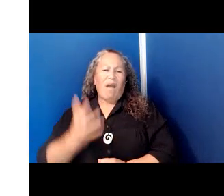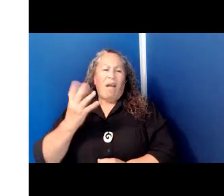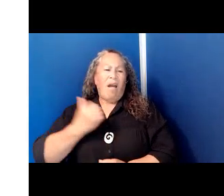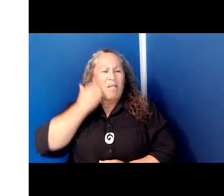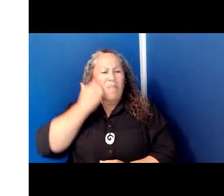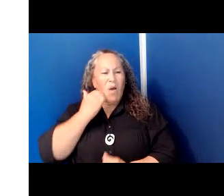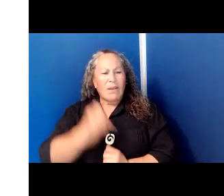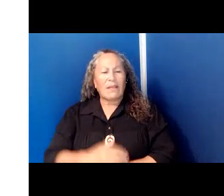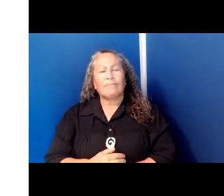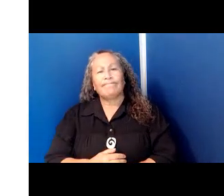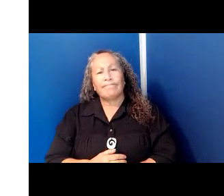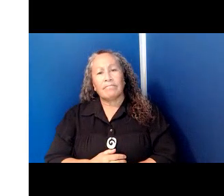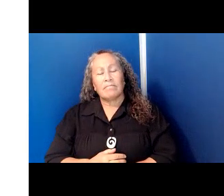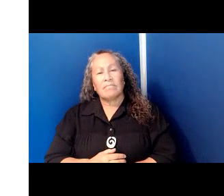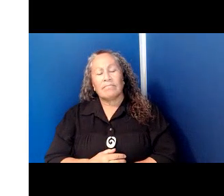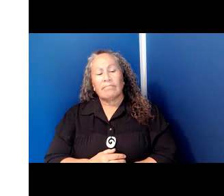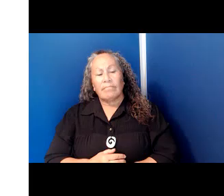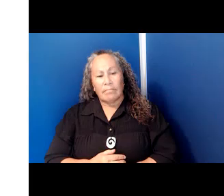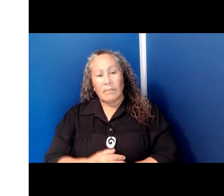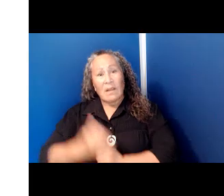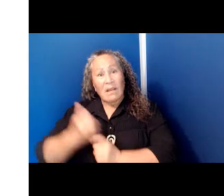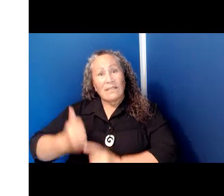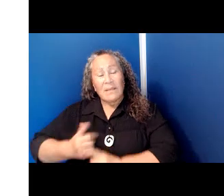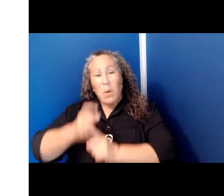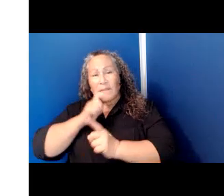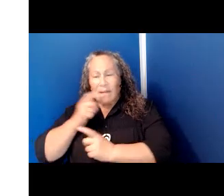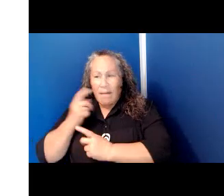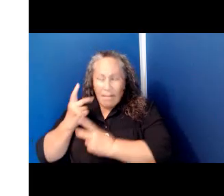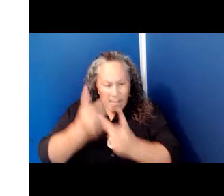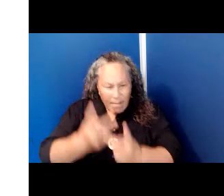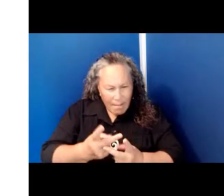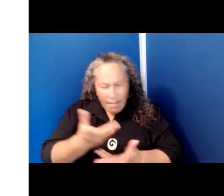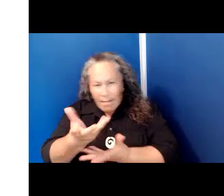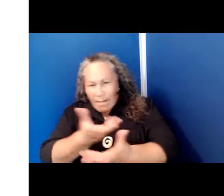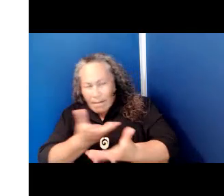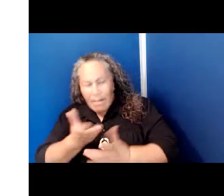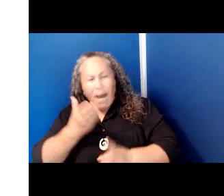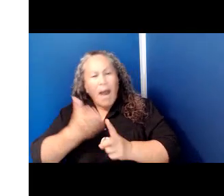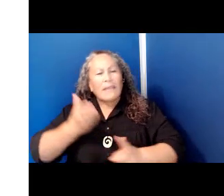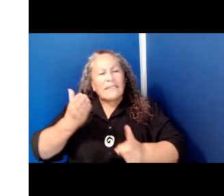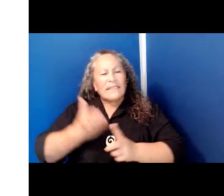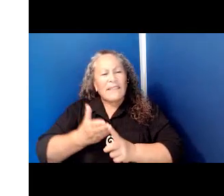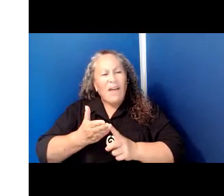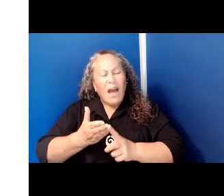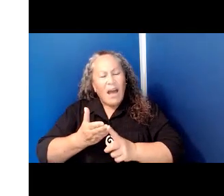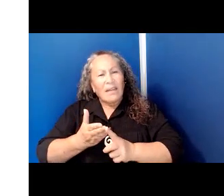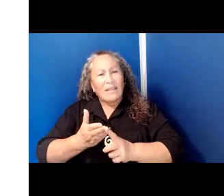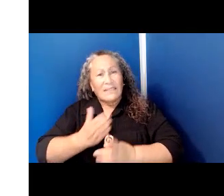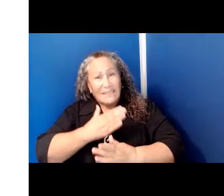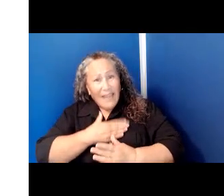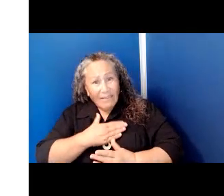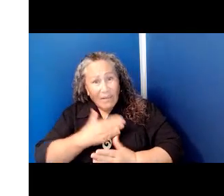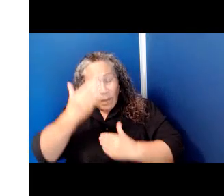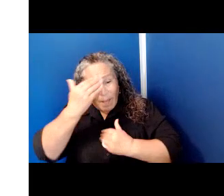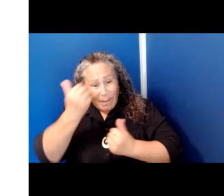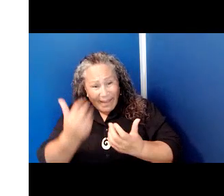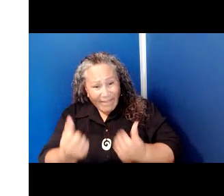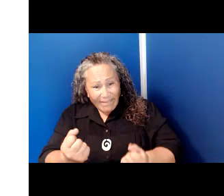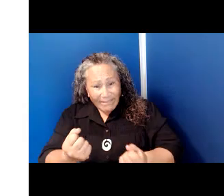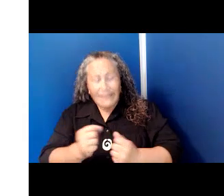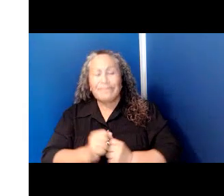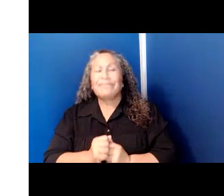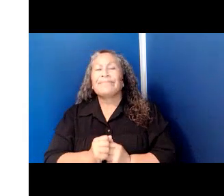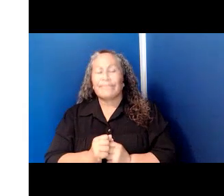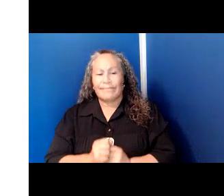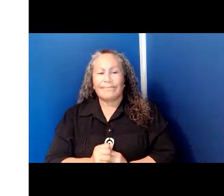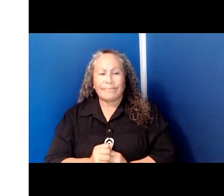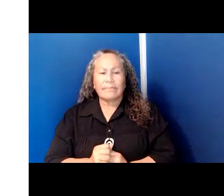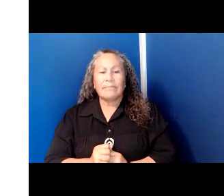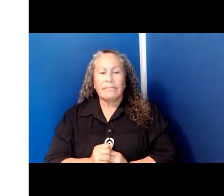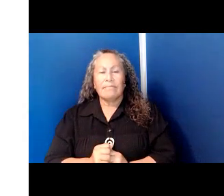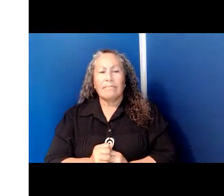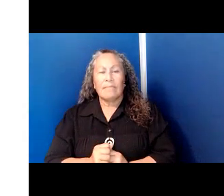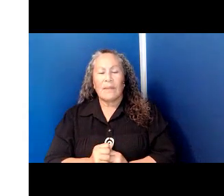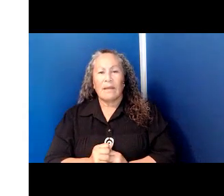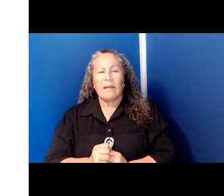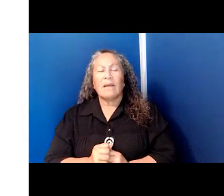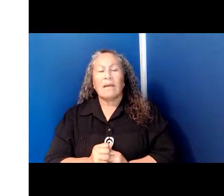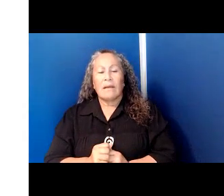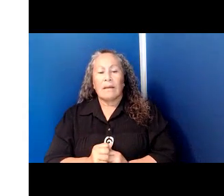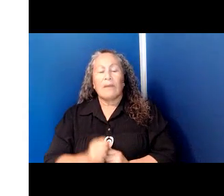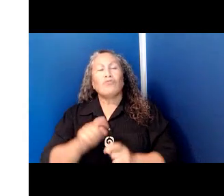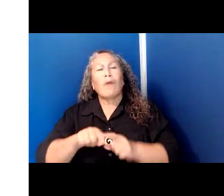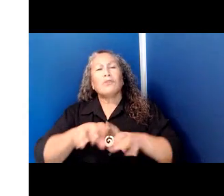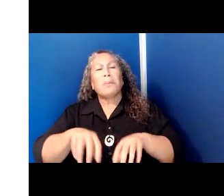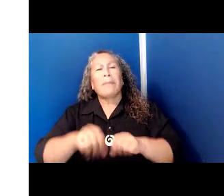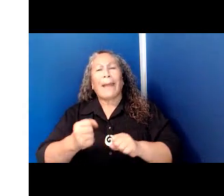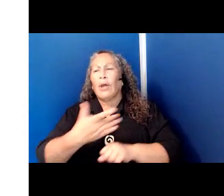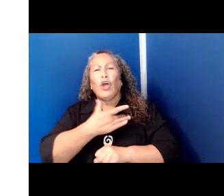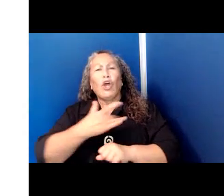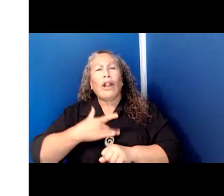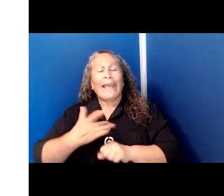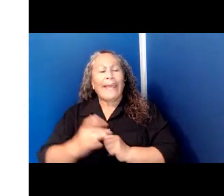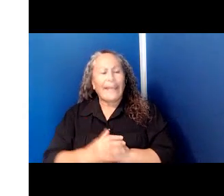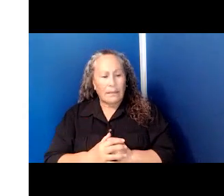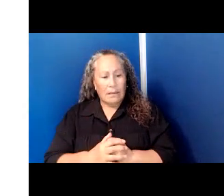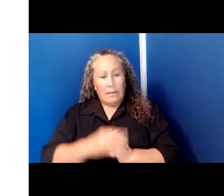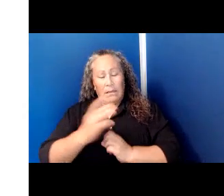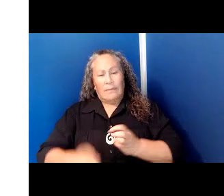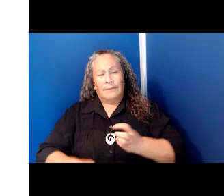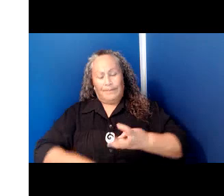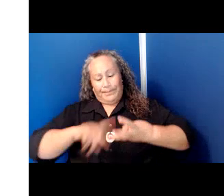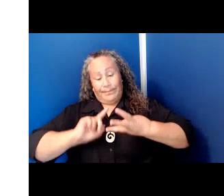by Kaiārahi, or peer worker, are identified and responded to at an early stage, rather than too